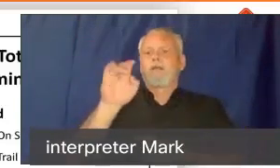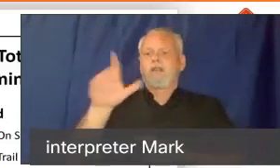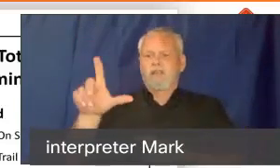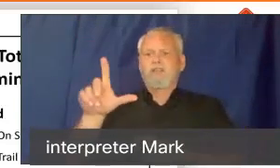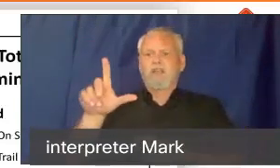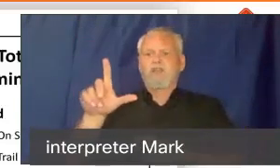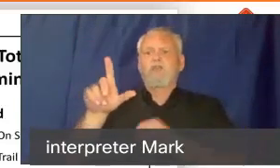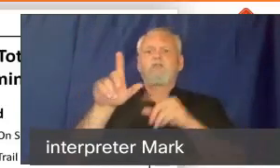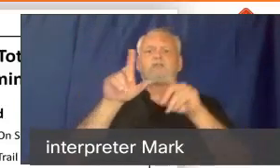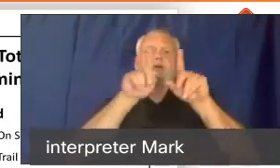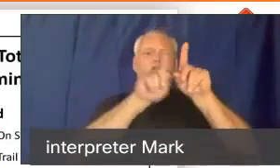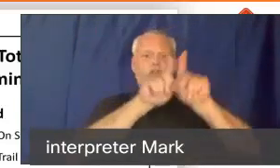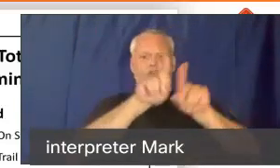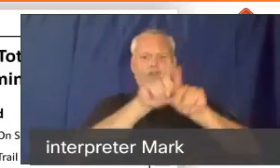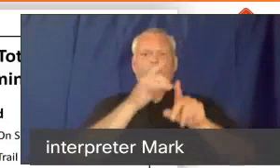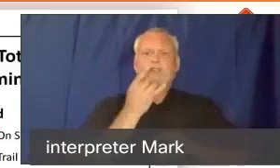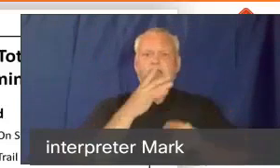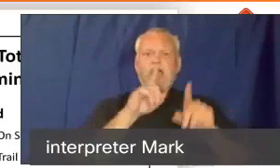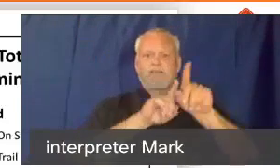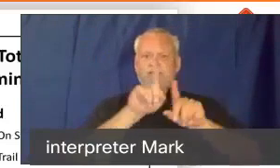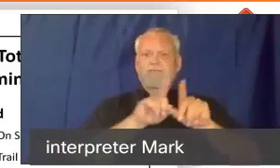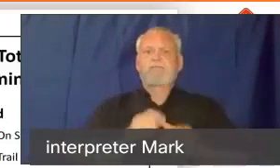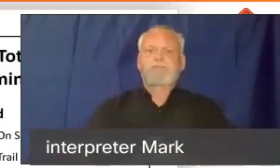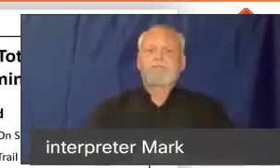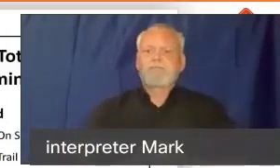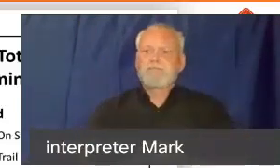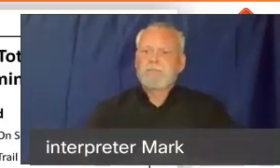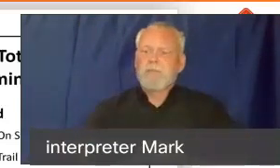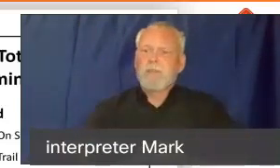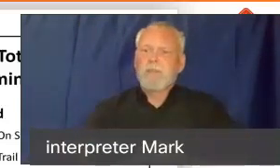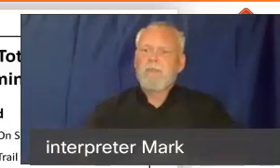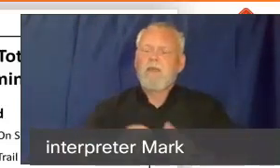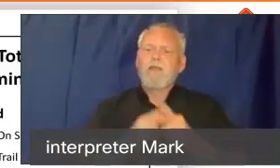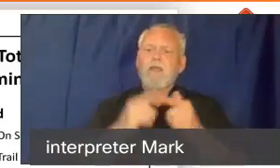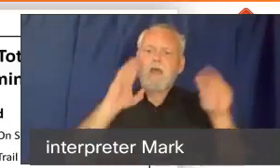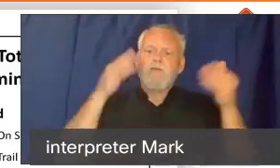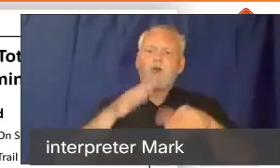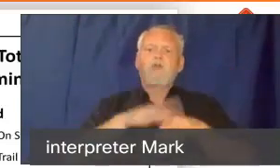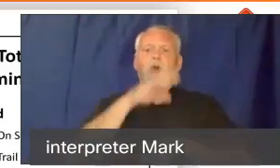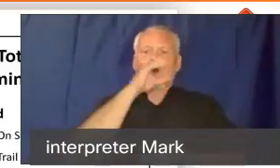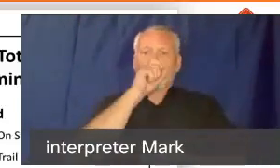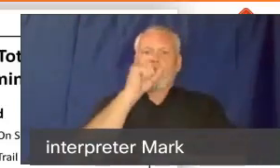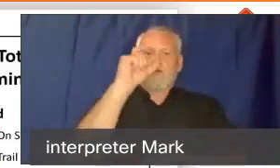Throughout the quarter and then and then we'll. Focused on the orange dots listed here.